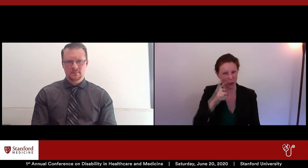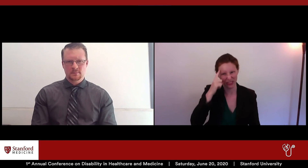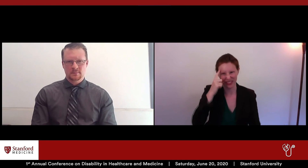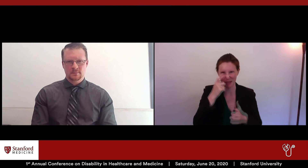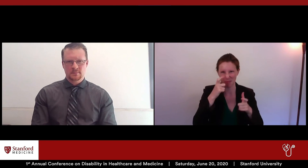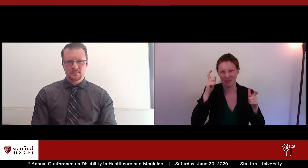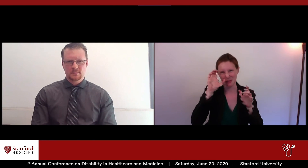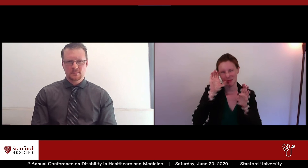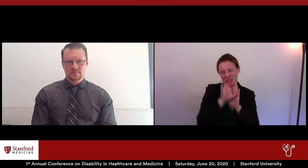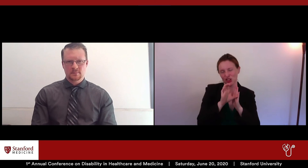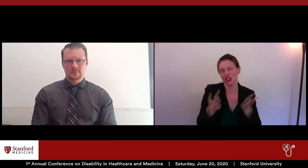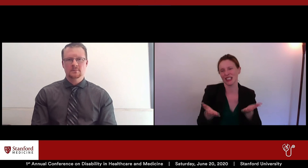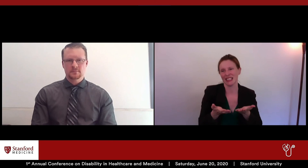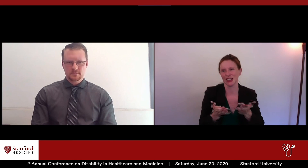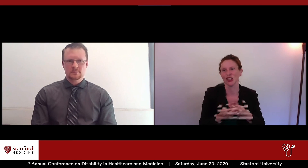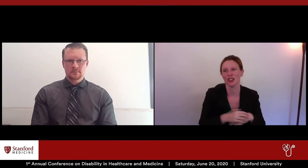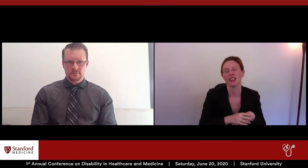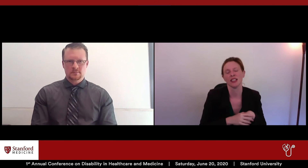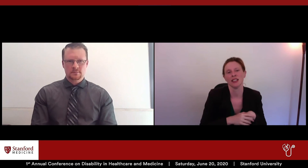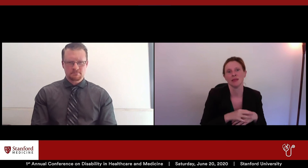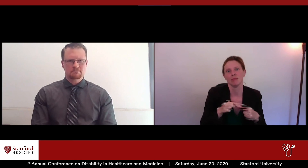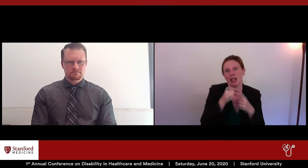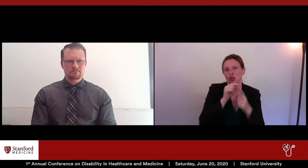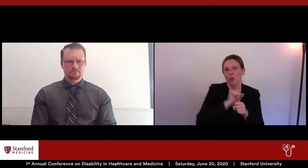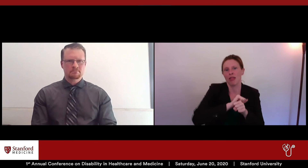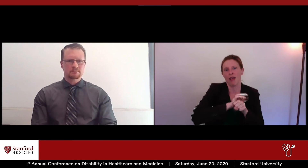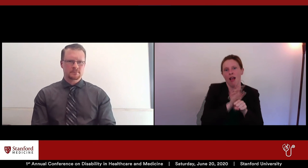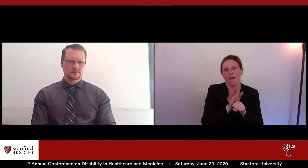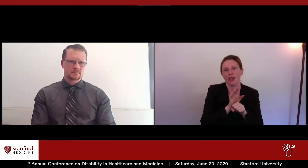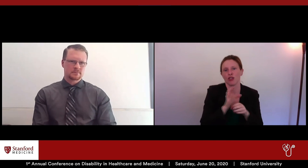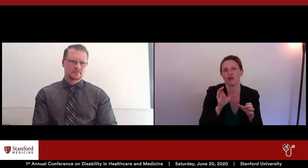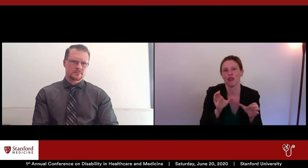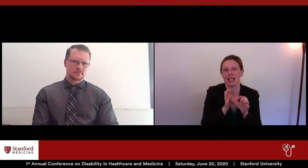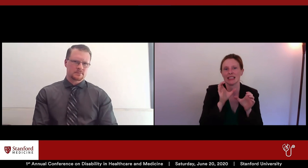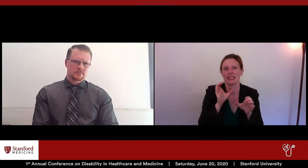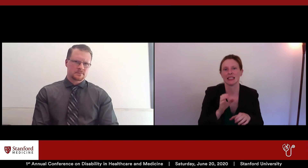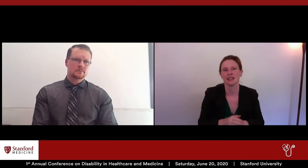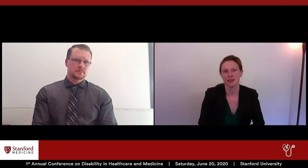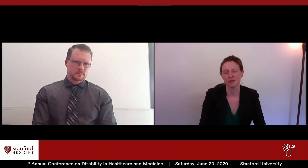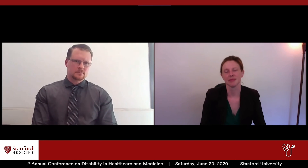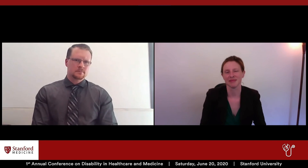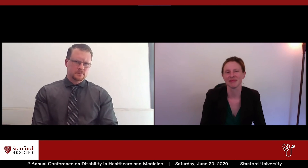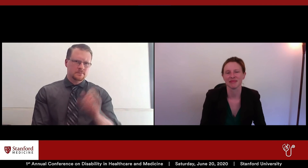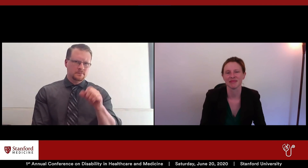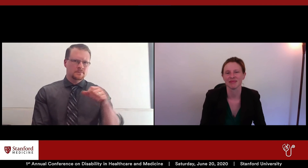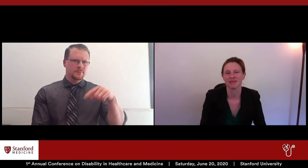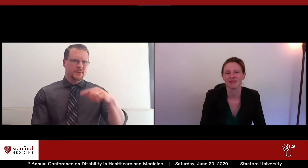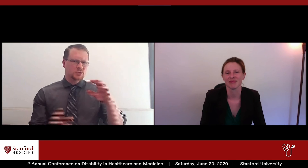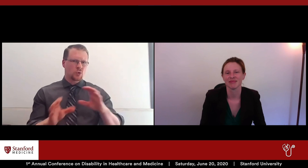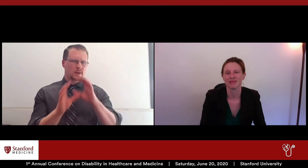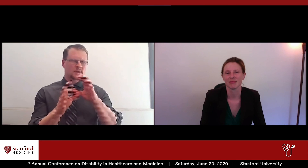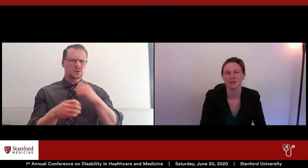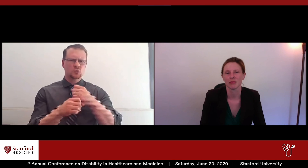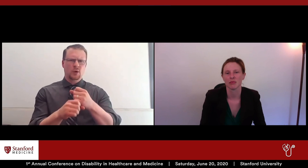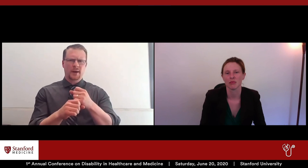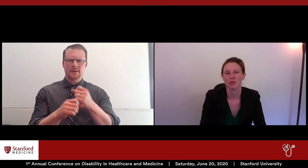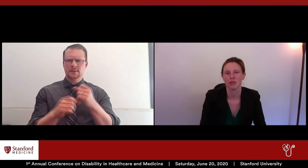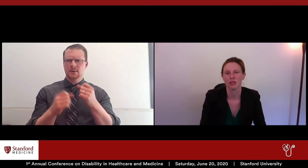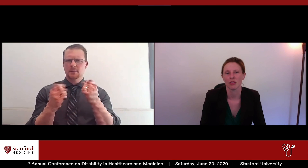medical advocates for students and patients with disabilities. Now we've got the COVID crisis there's so much to think about now.